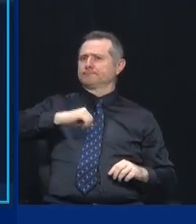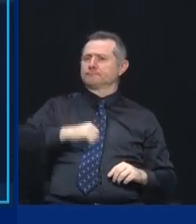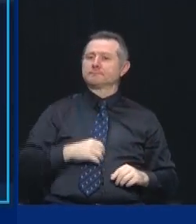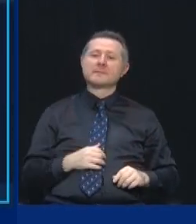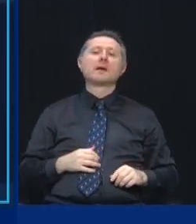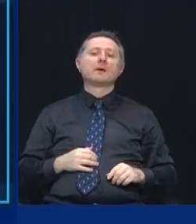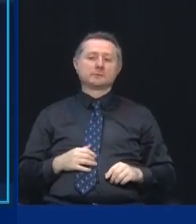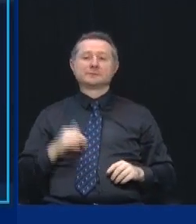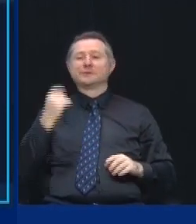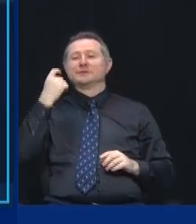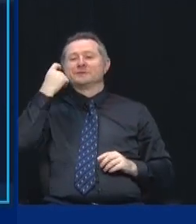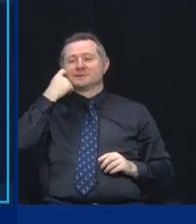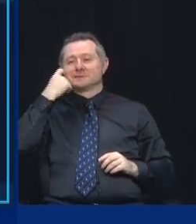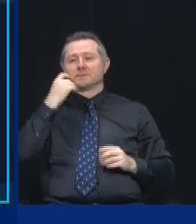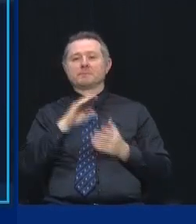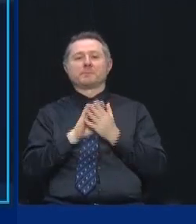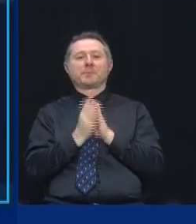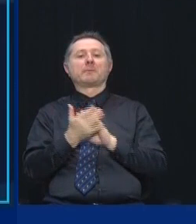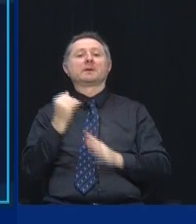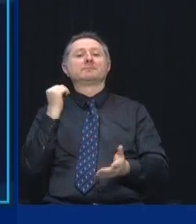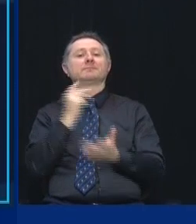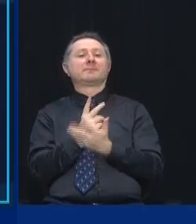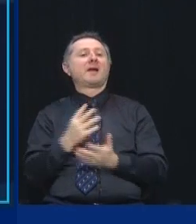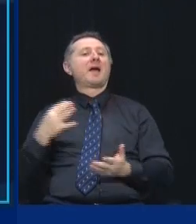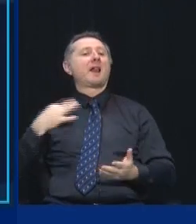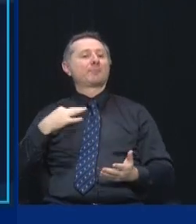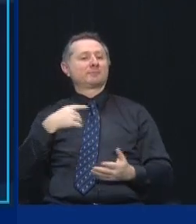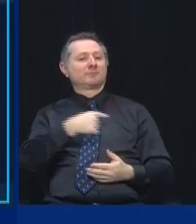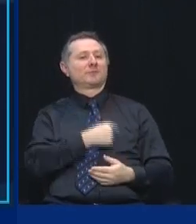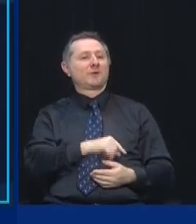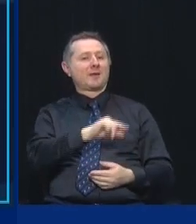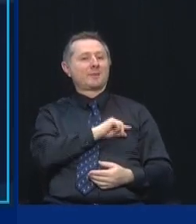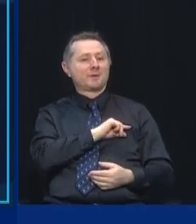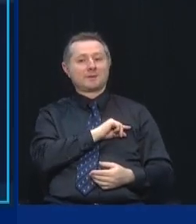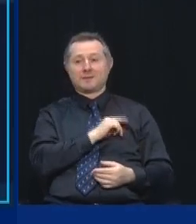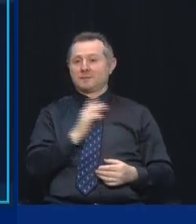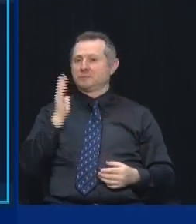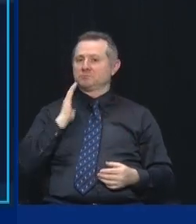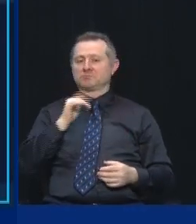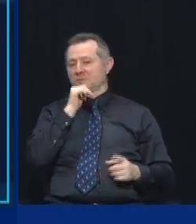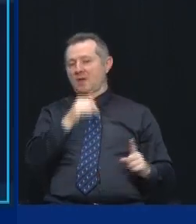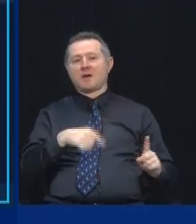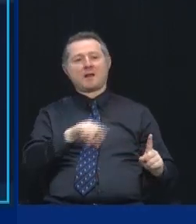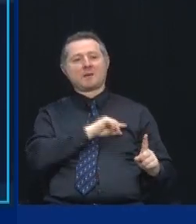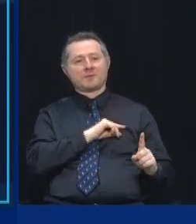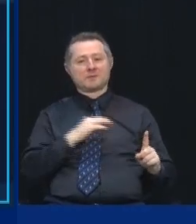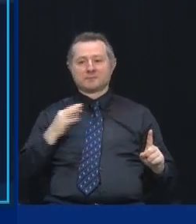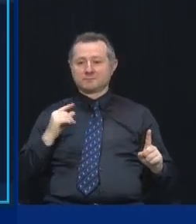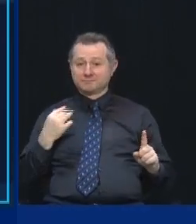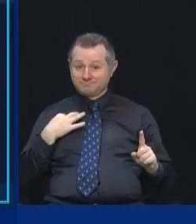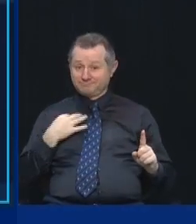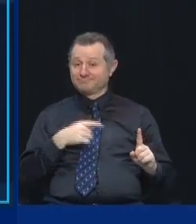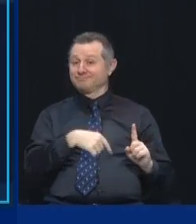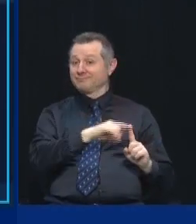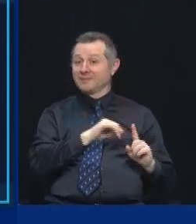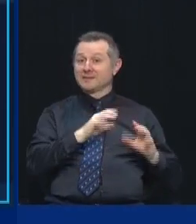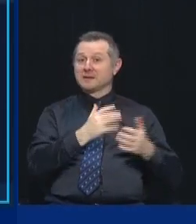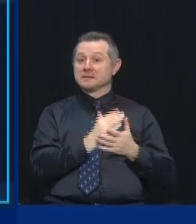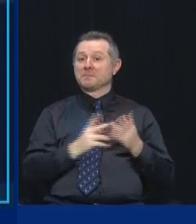THE LOWEST IS 16 TO 25. WHY? WELL, FIRST OF ALL, THEY WERE MOST RECENTLY ELIGIBLE.